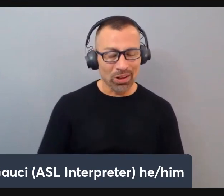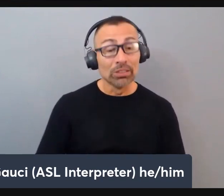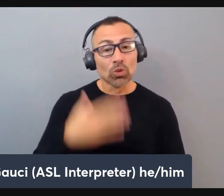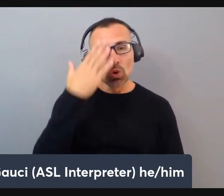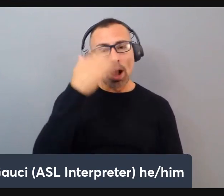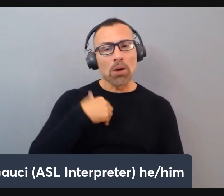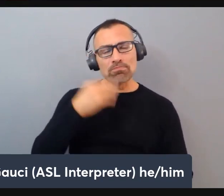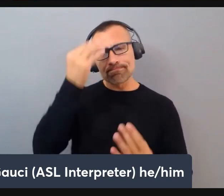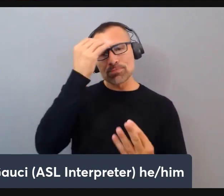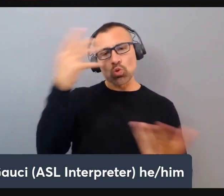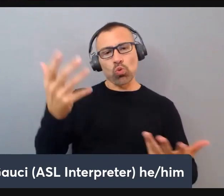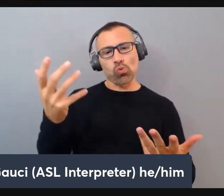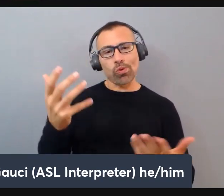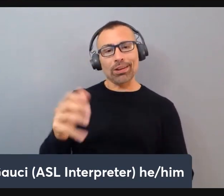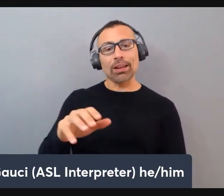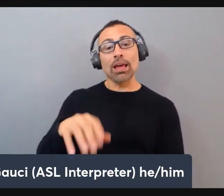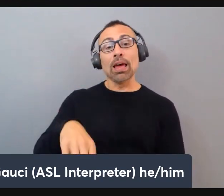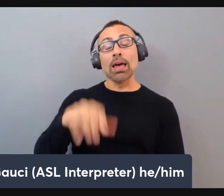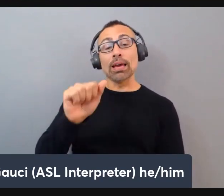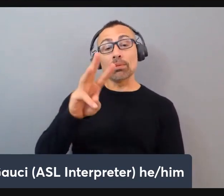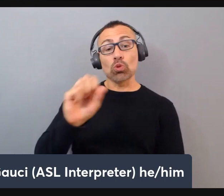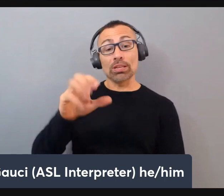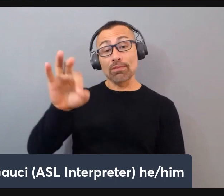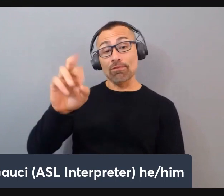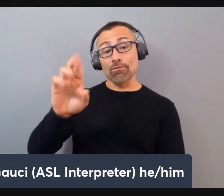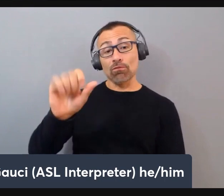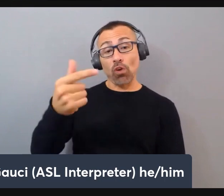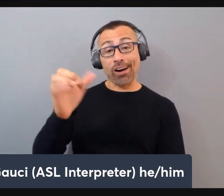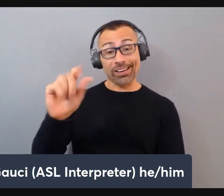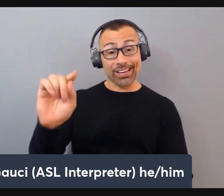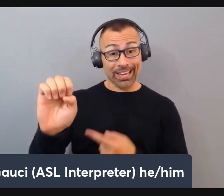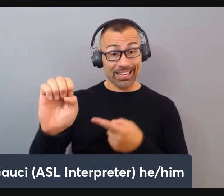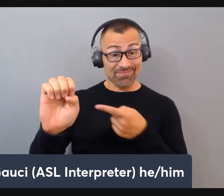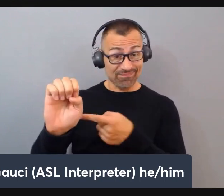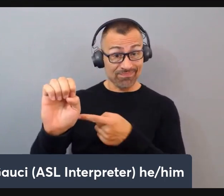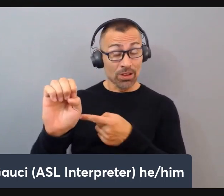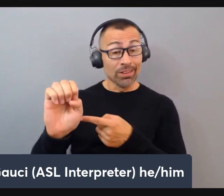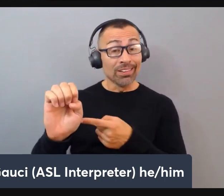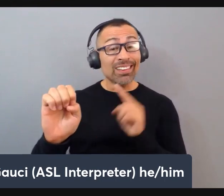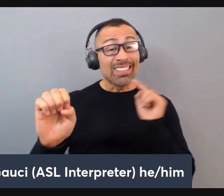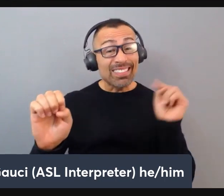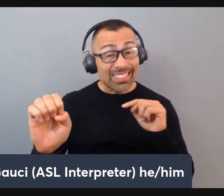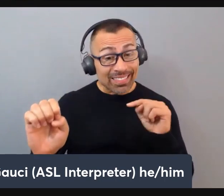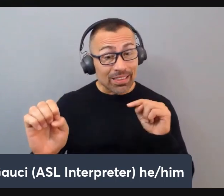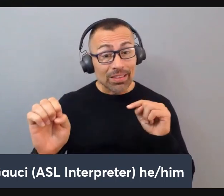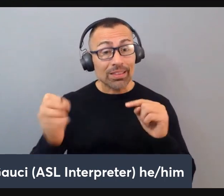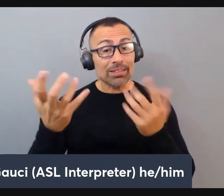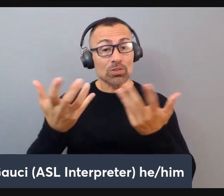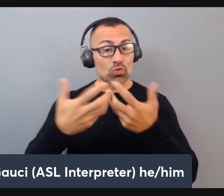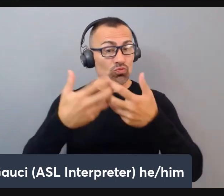And AWS Fargate is basically, it's also serverless similar to Lambda, similar to App Runner,